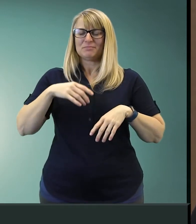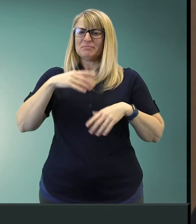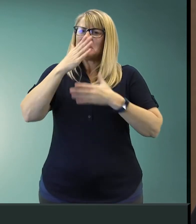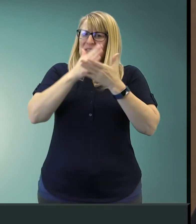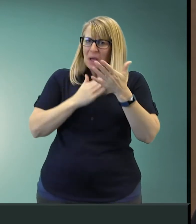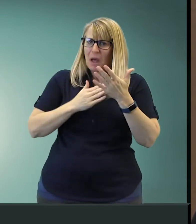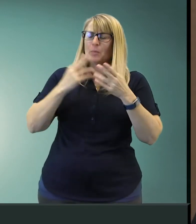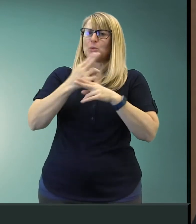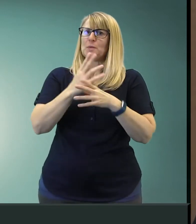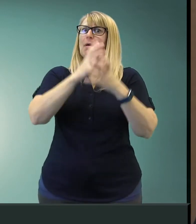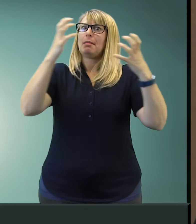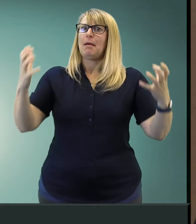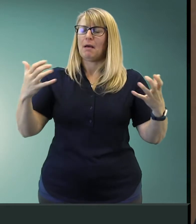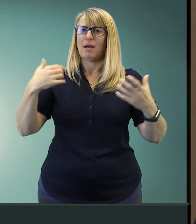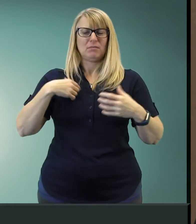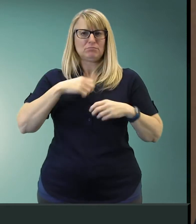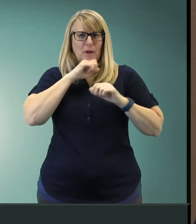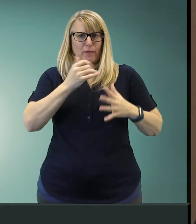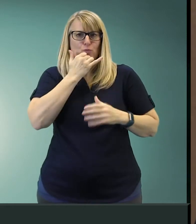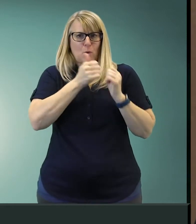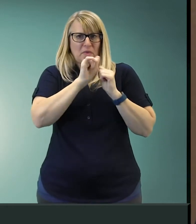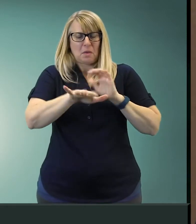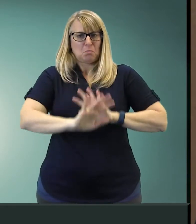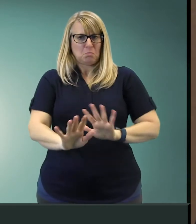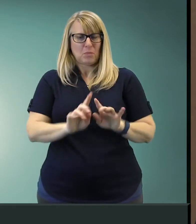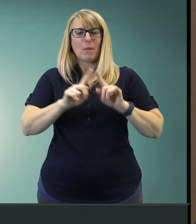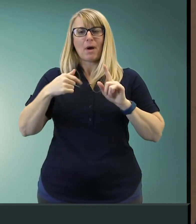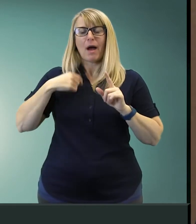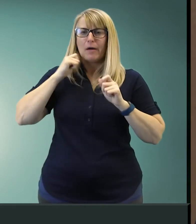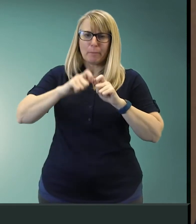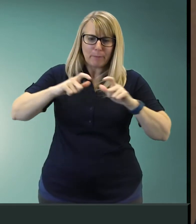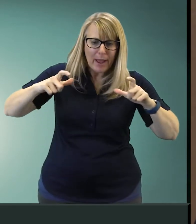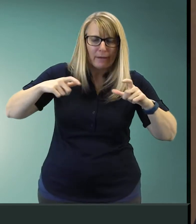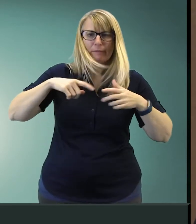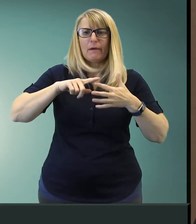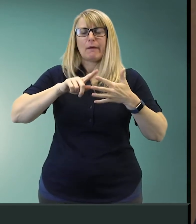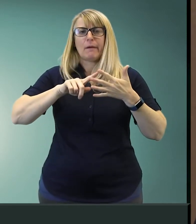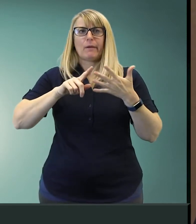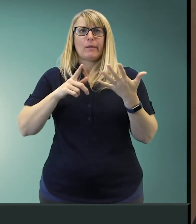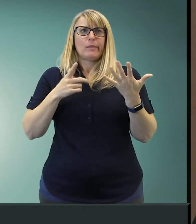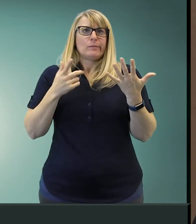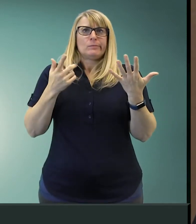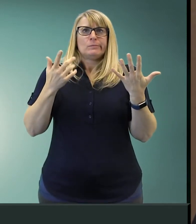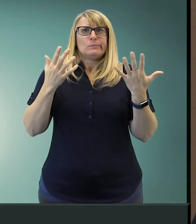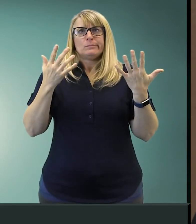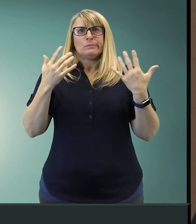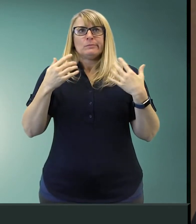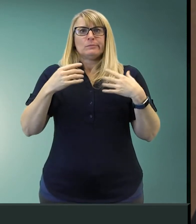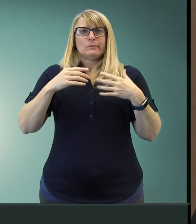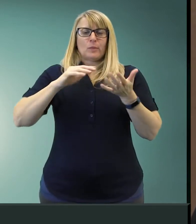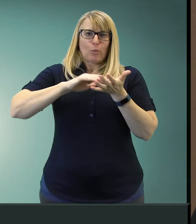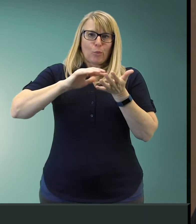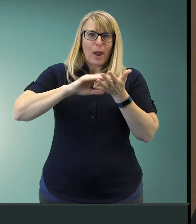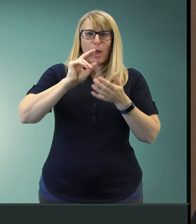I'm not like some people, who have a ton. Nothing wrong with that. But they have magnifiers,